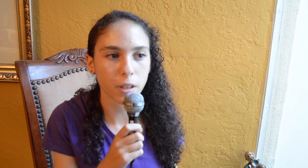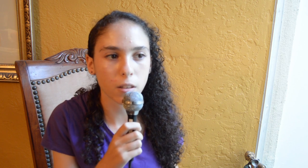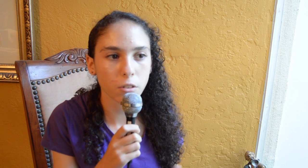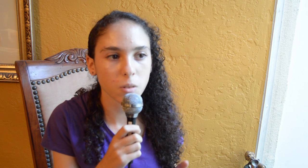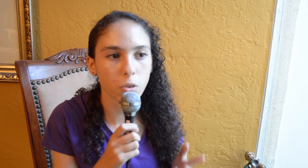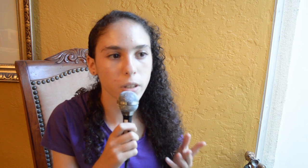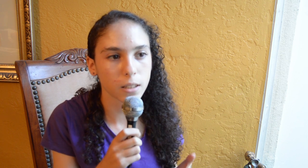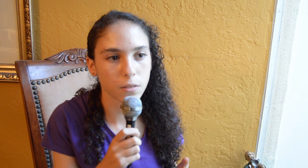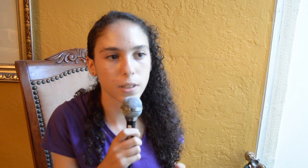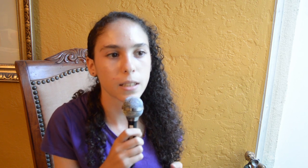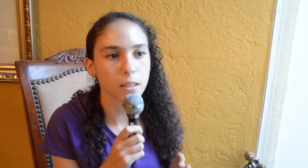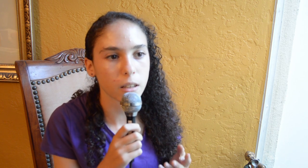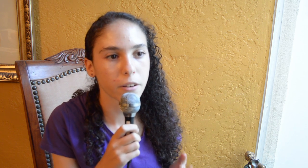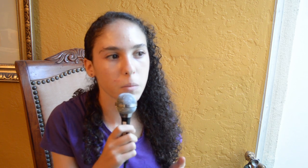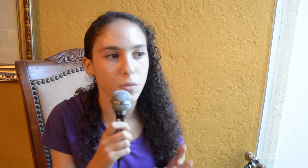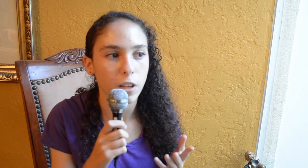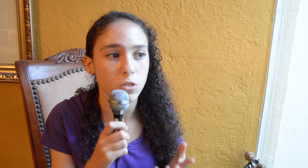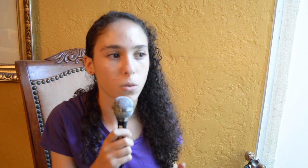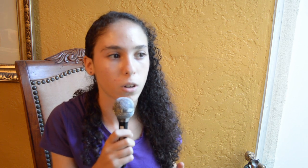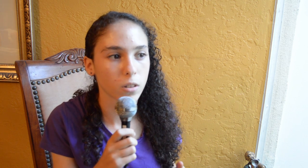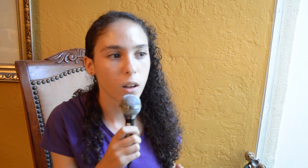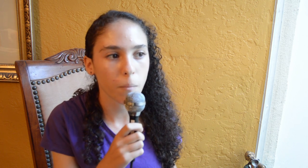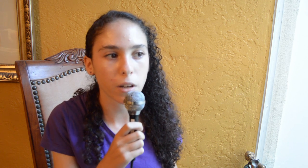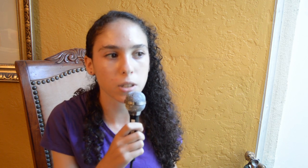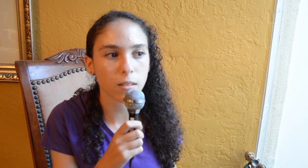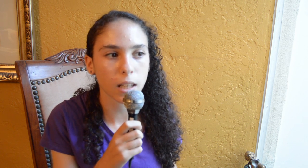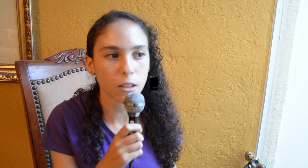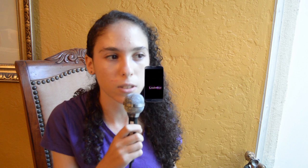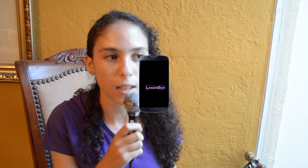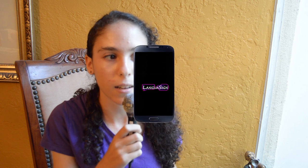grammar can learn to more easily fit into the "hearing" professional world by using LanguaSign,